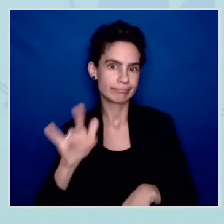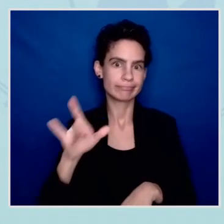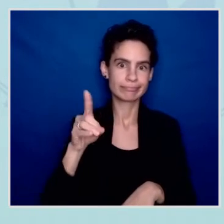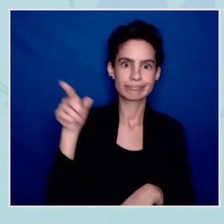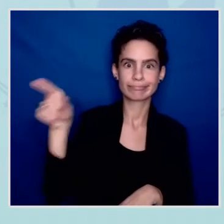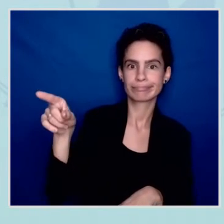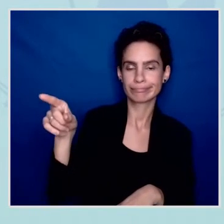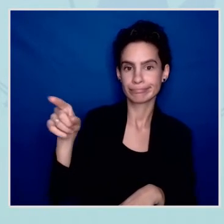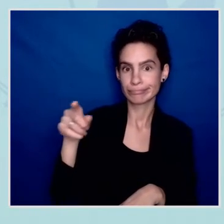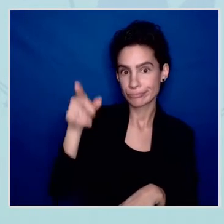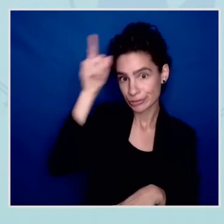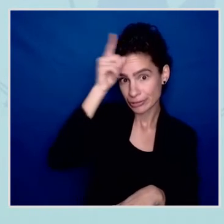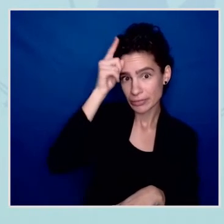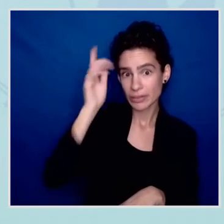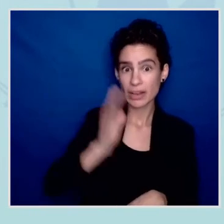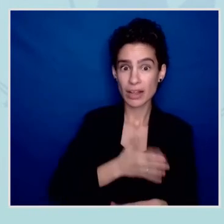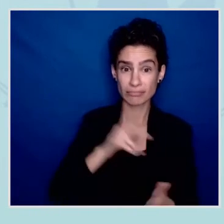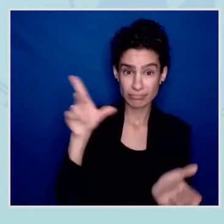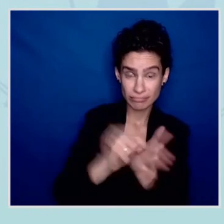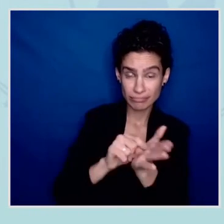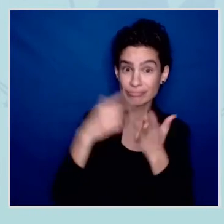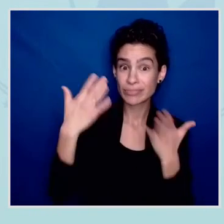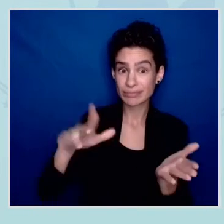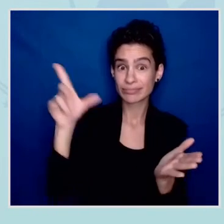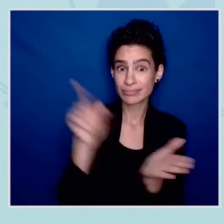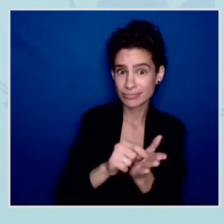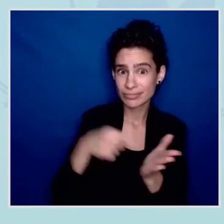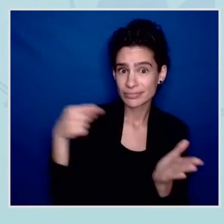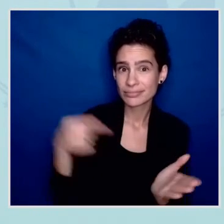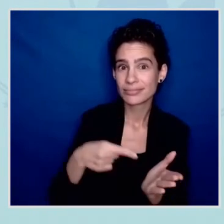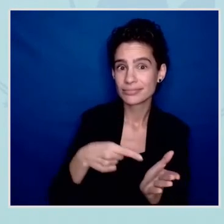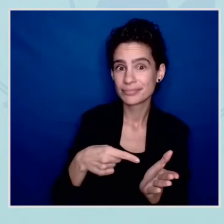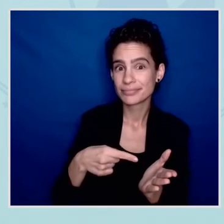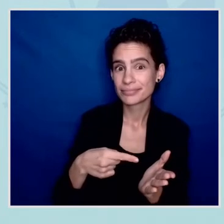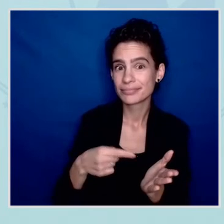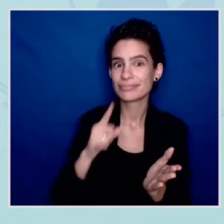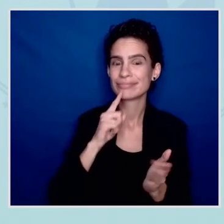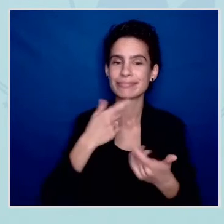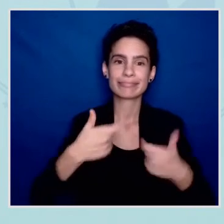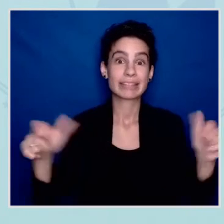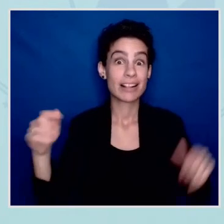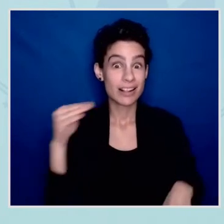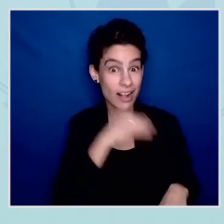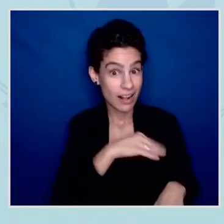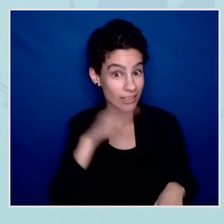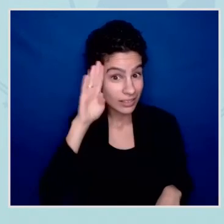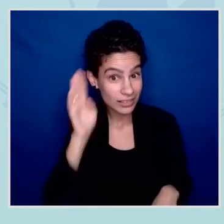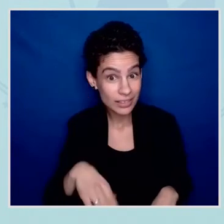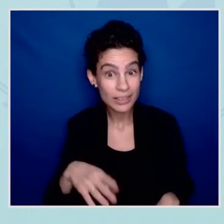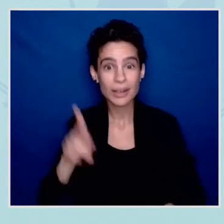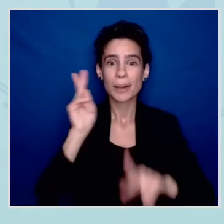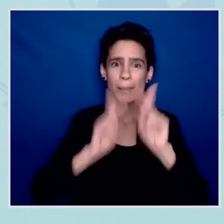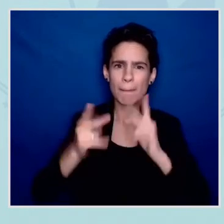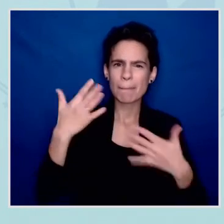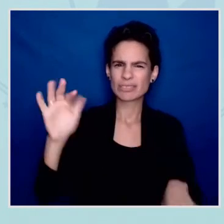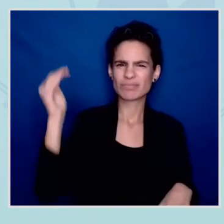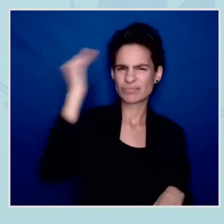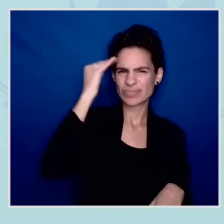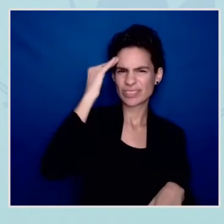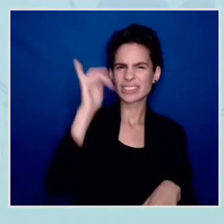GOBLE SAID NO, 25,000 --